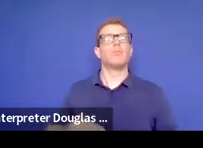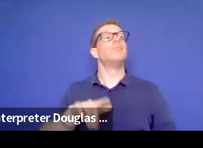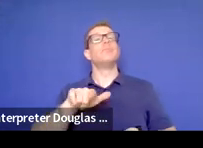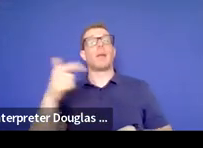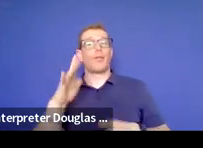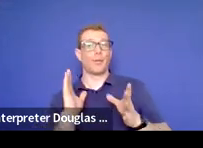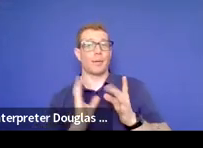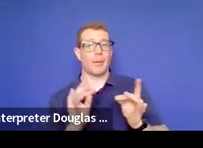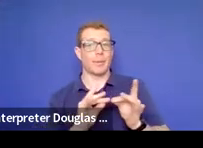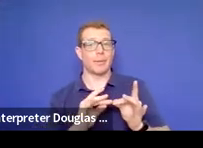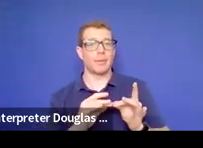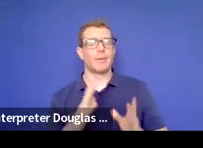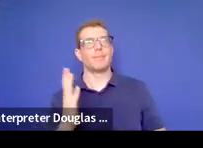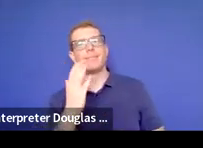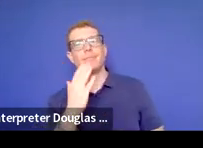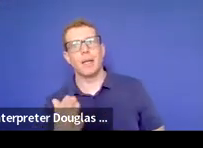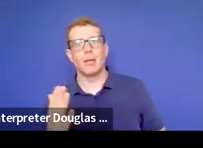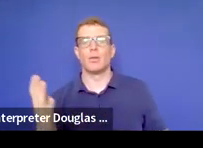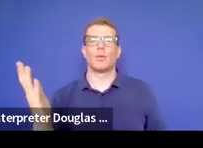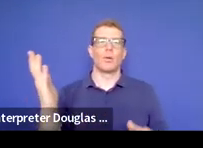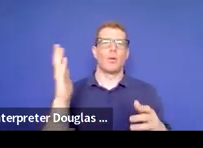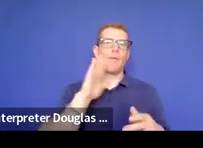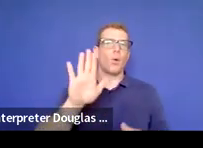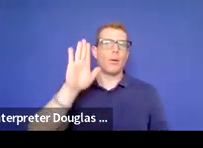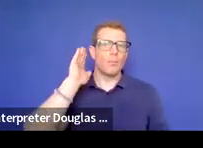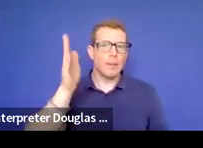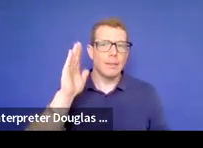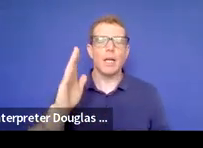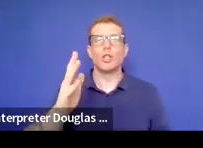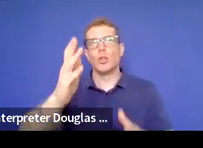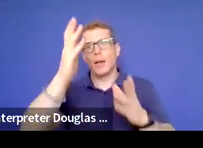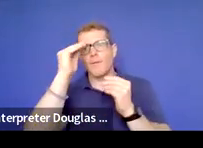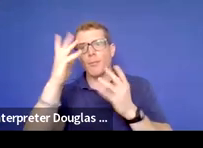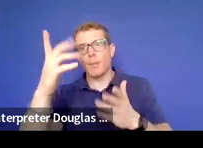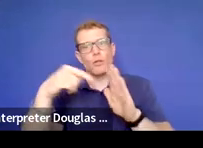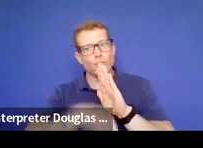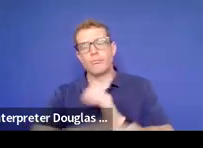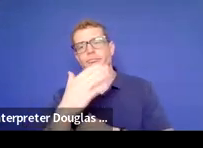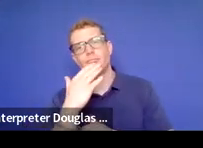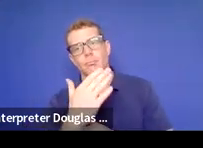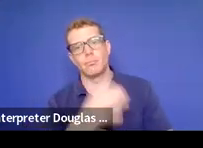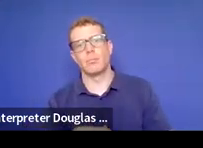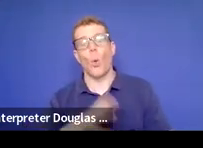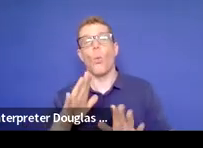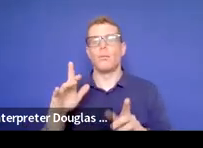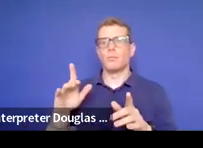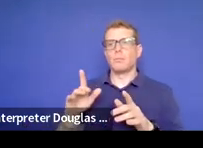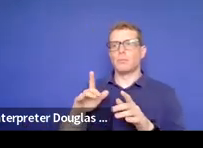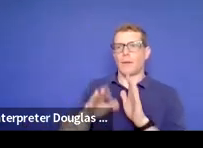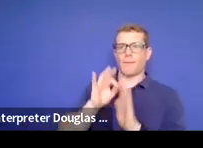Very informative presentation. Oh, here is a question which I think you answered it in the the presentation. you did.